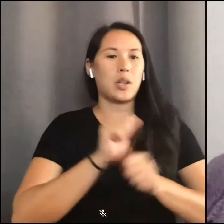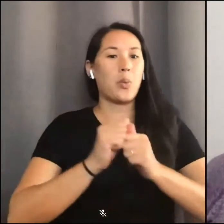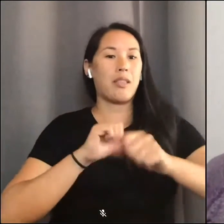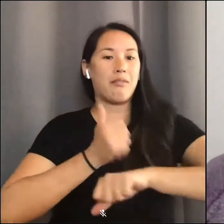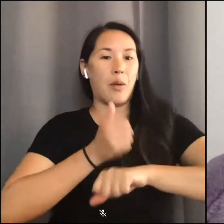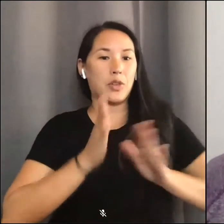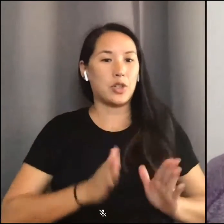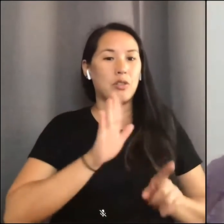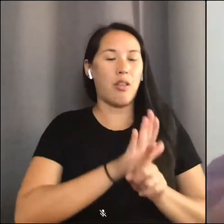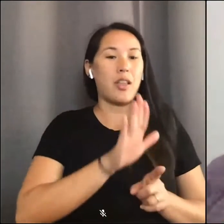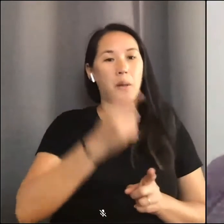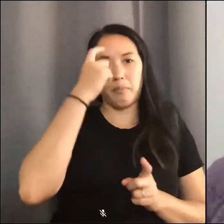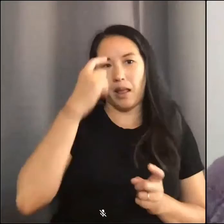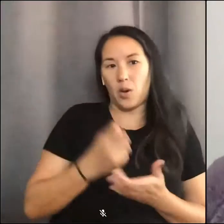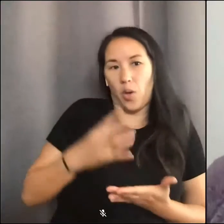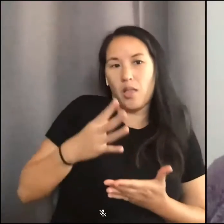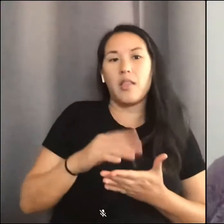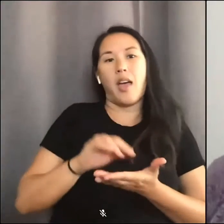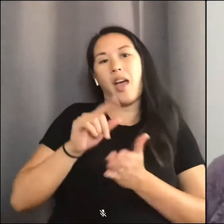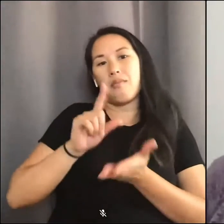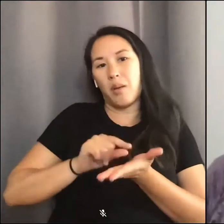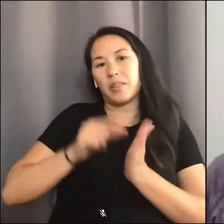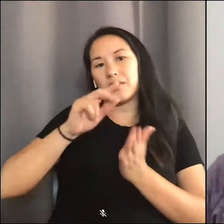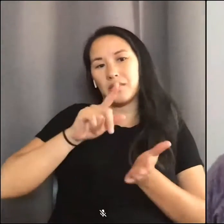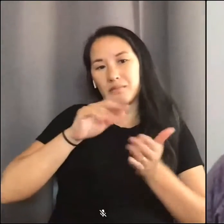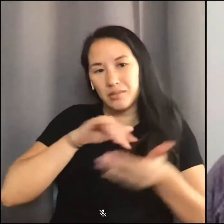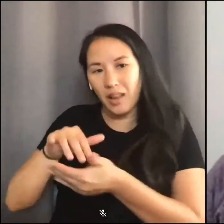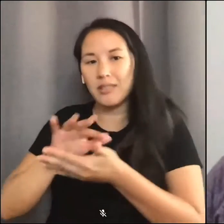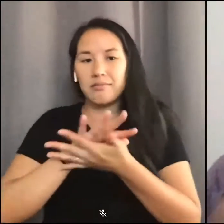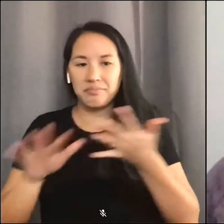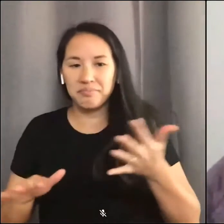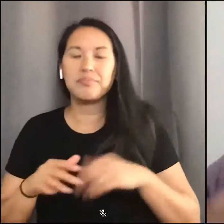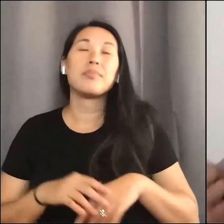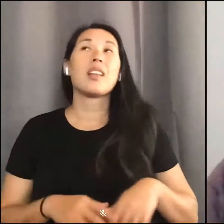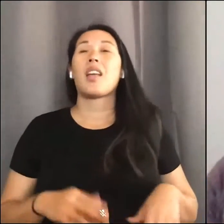then do research around that and publish studies and whatnot um i say i'll let the give context